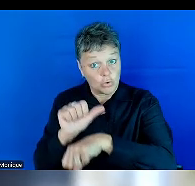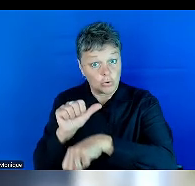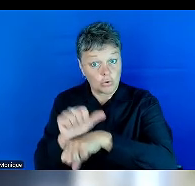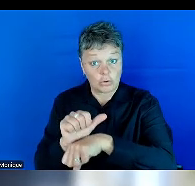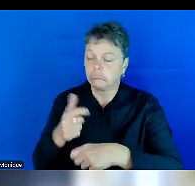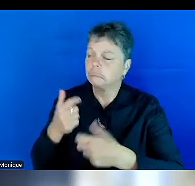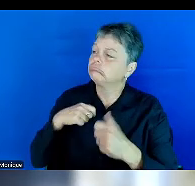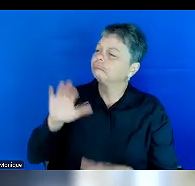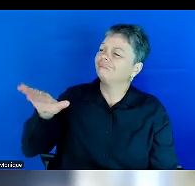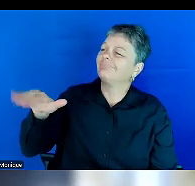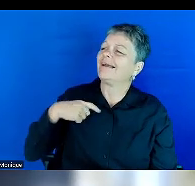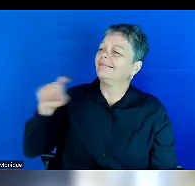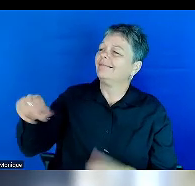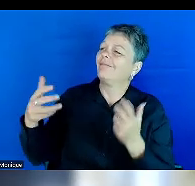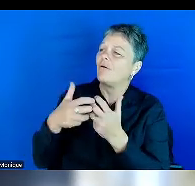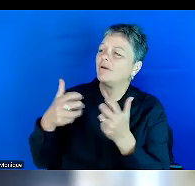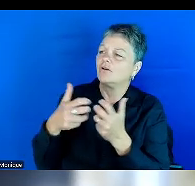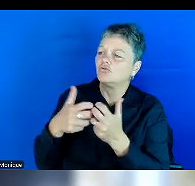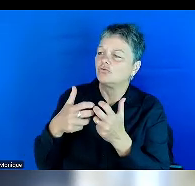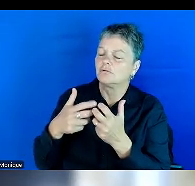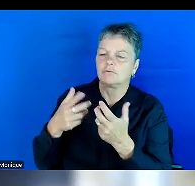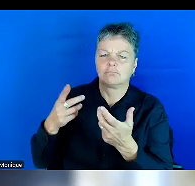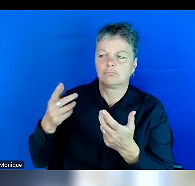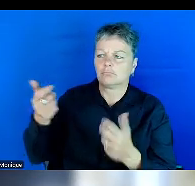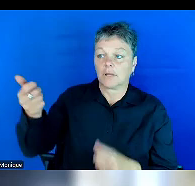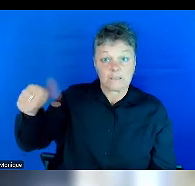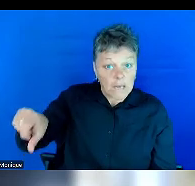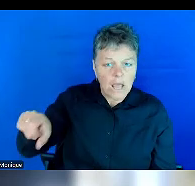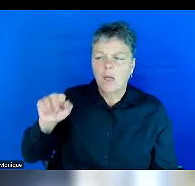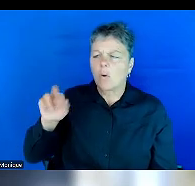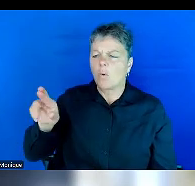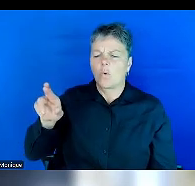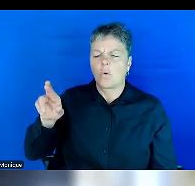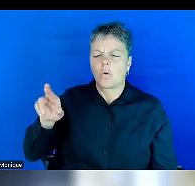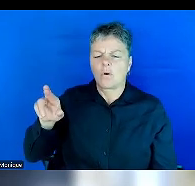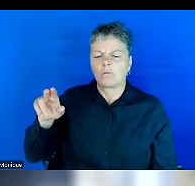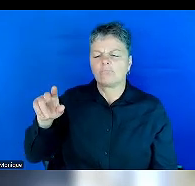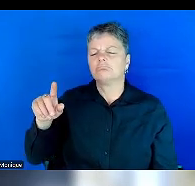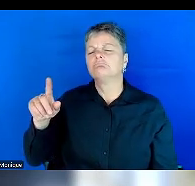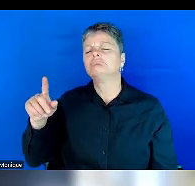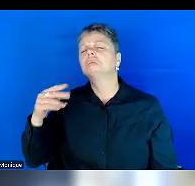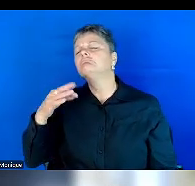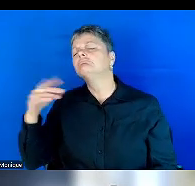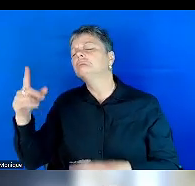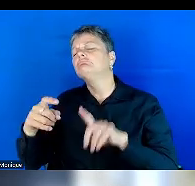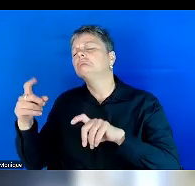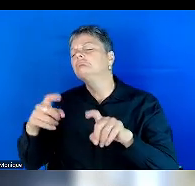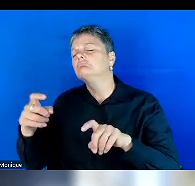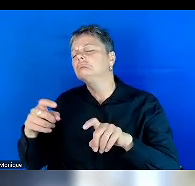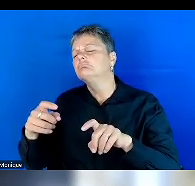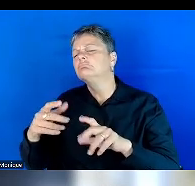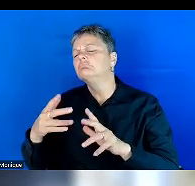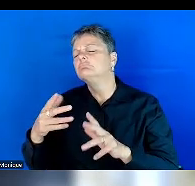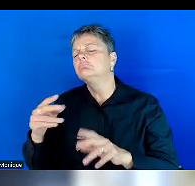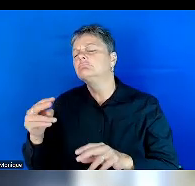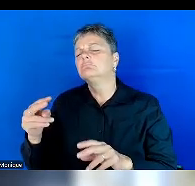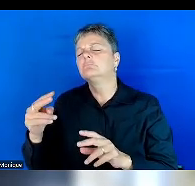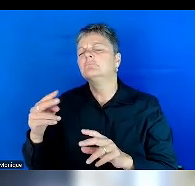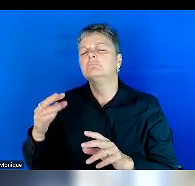have questions about that process, um, you can contact ARCH for some advice as well in that,